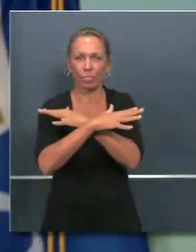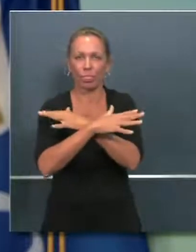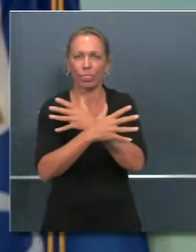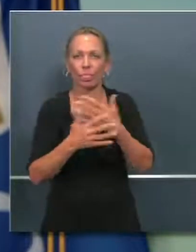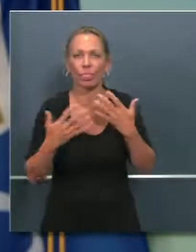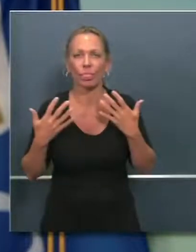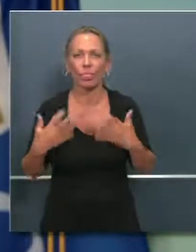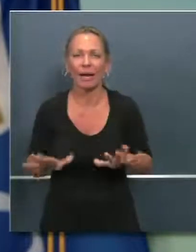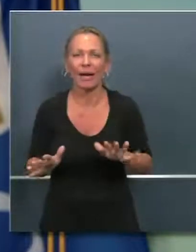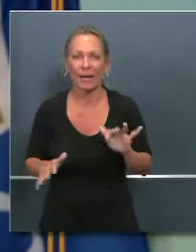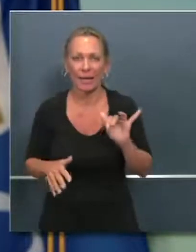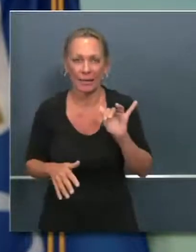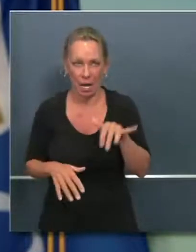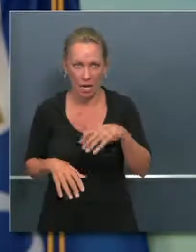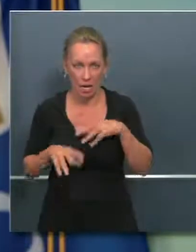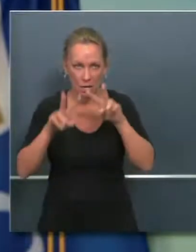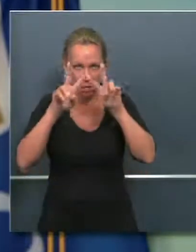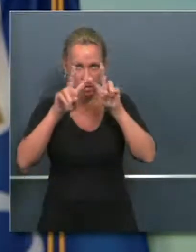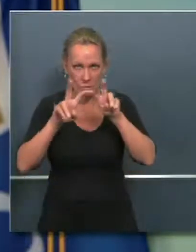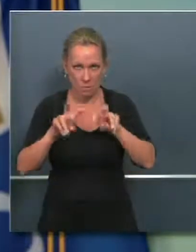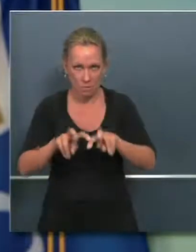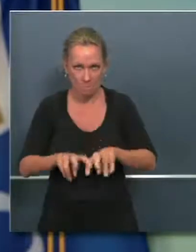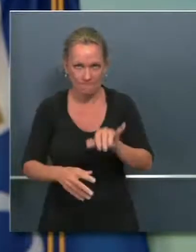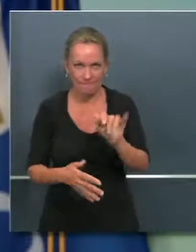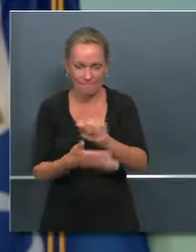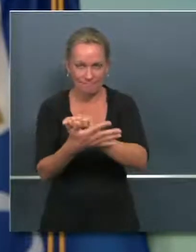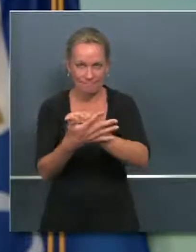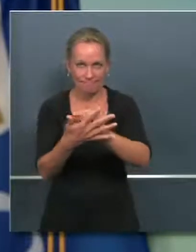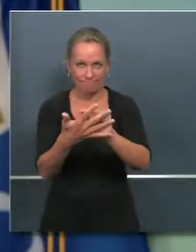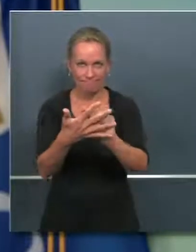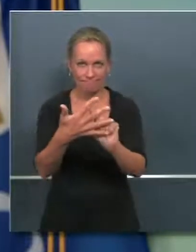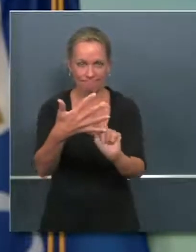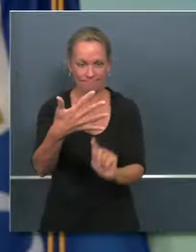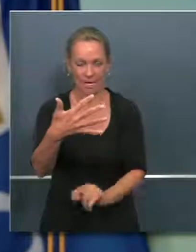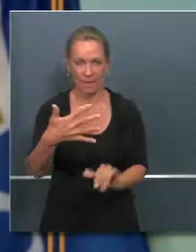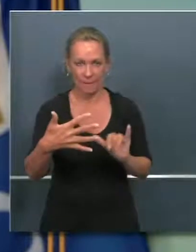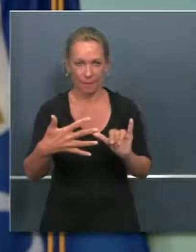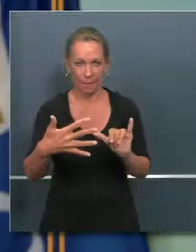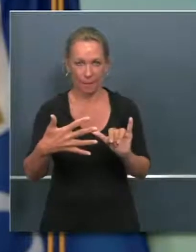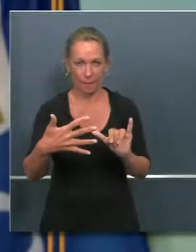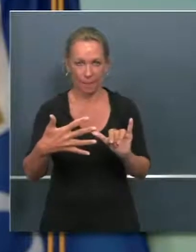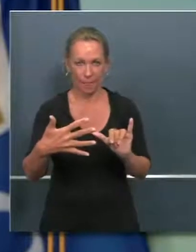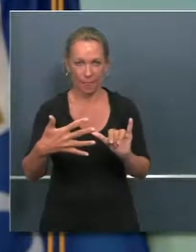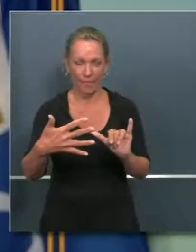the health officials specific to your question and bars were referenced by a number of people